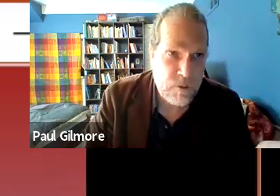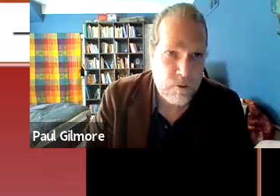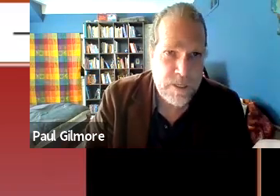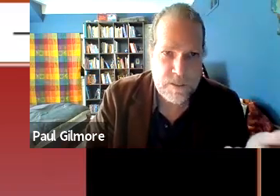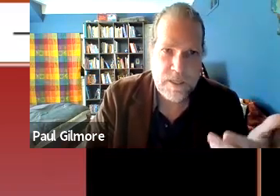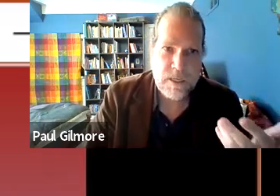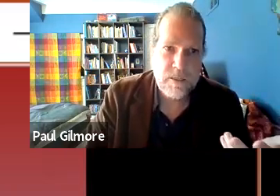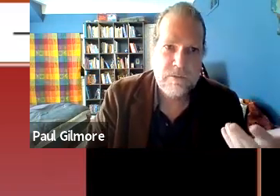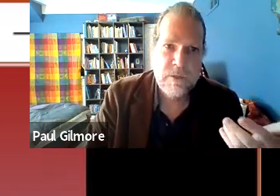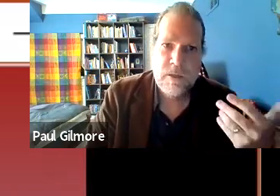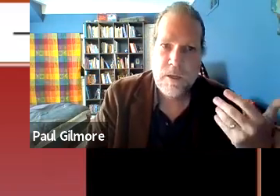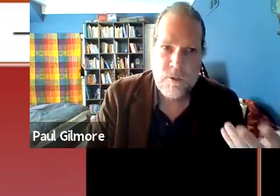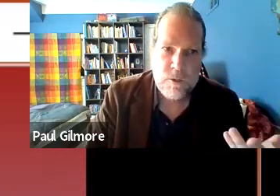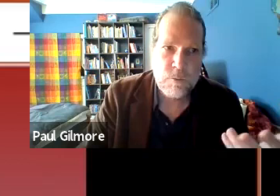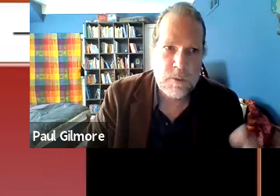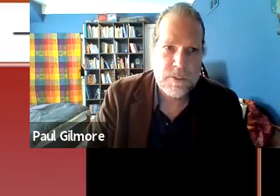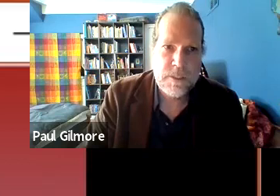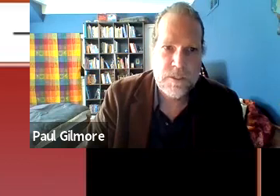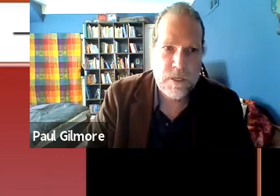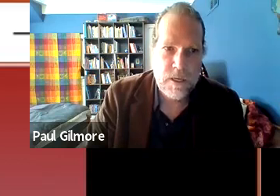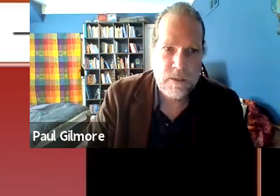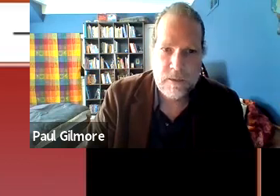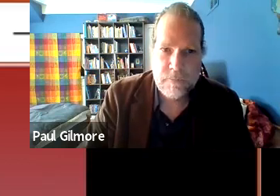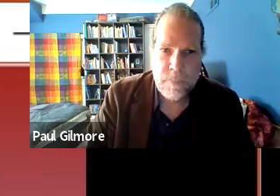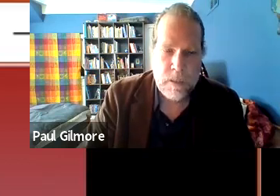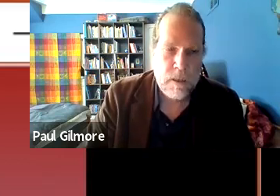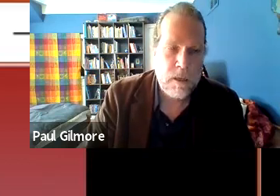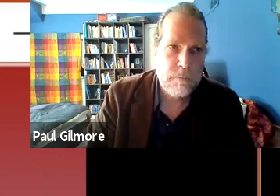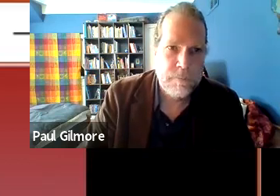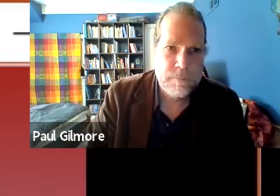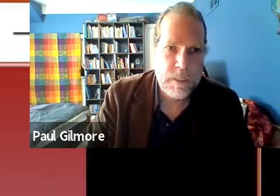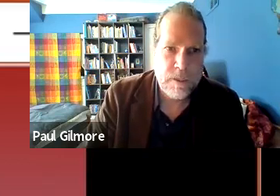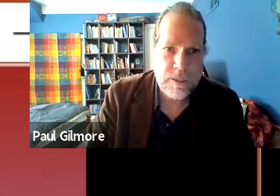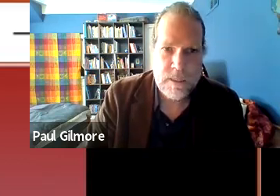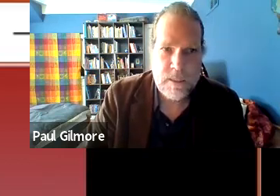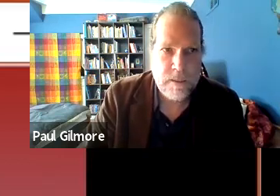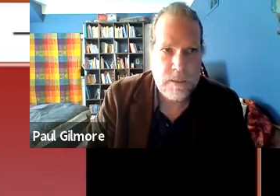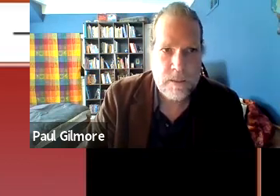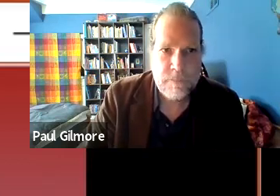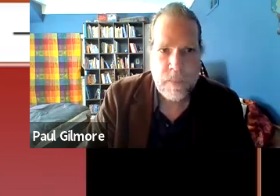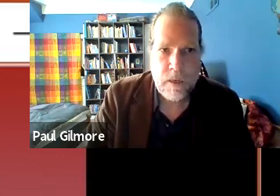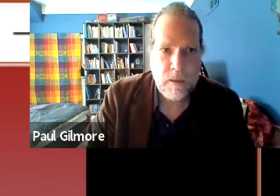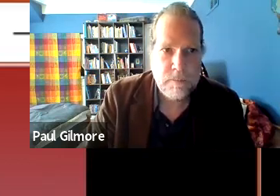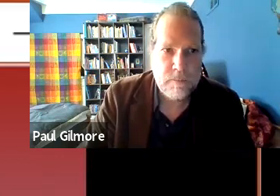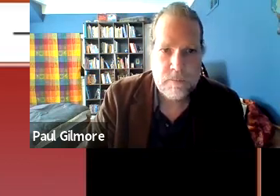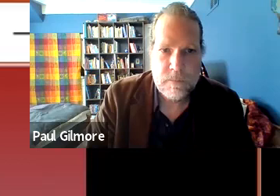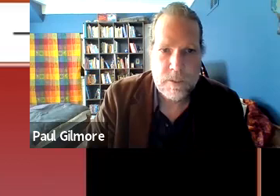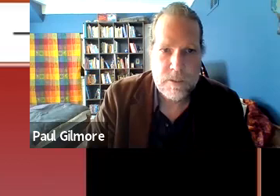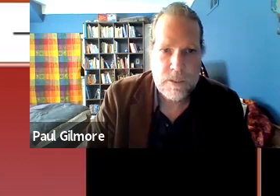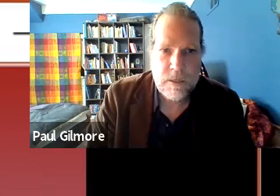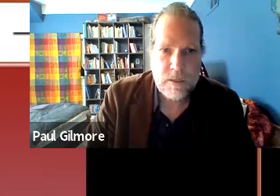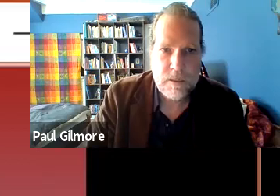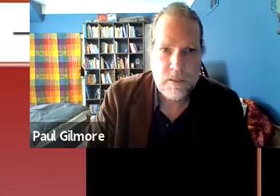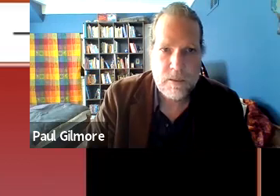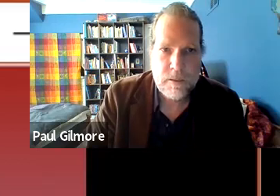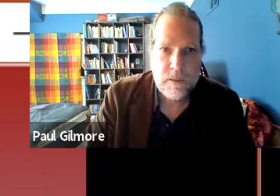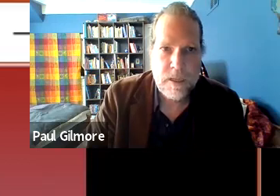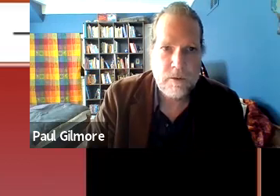increase that's kind of unusual since the, you know the 1990s. You can see there in that